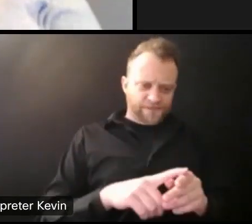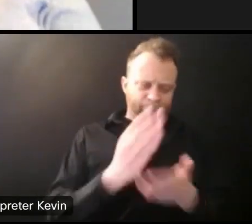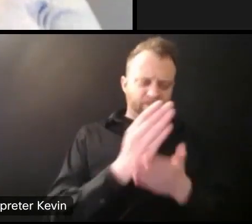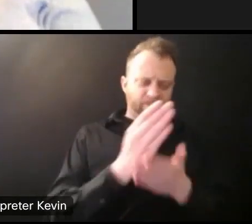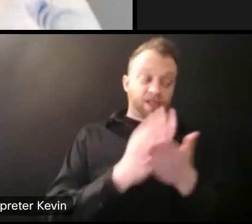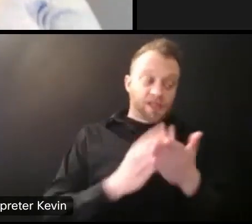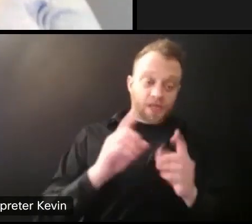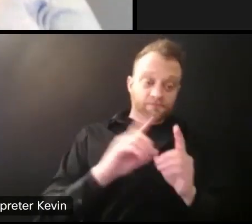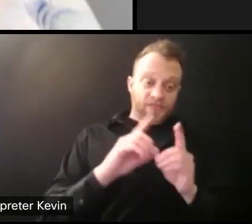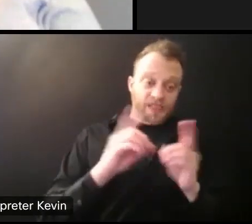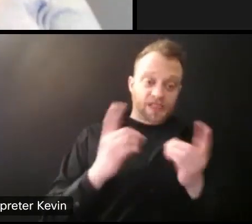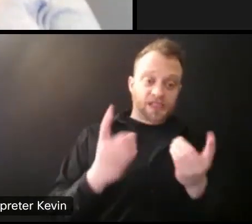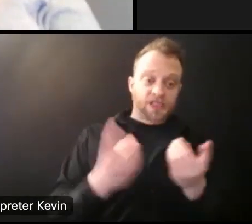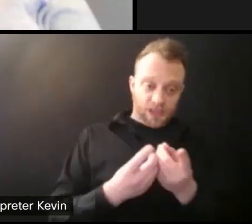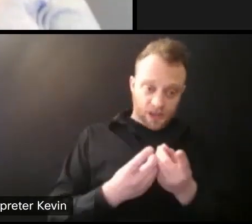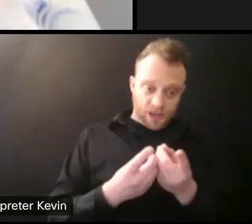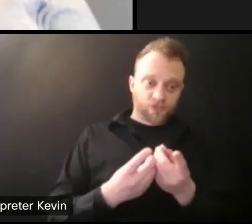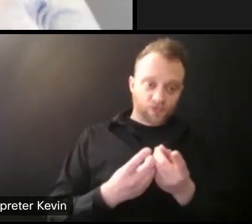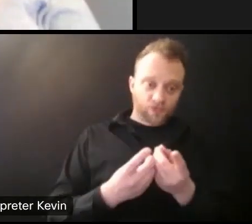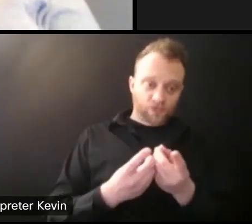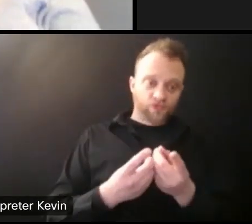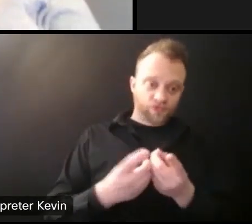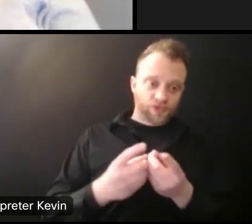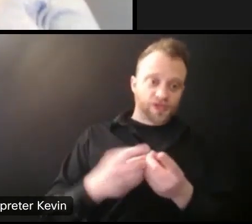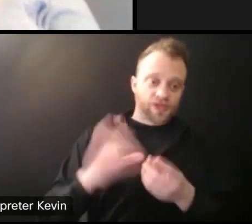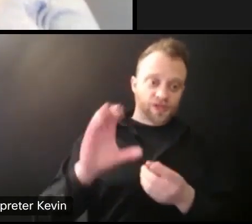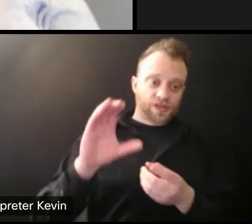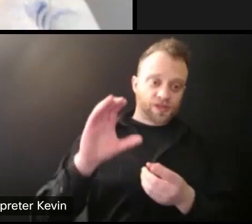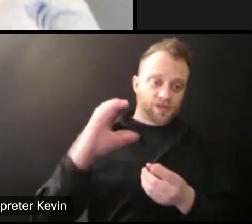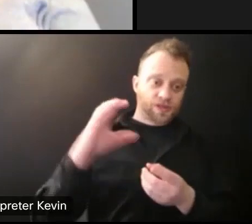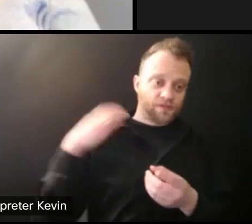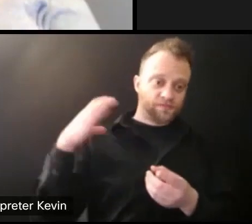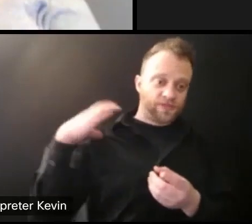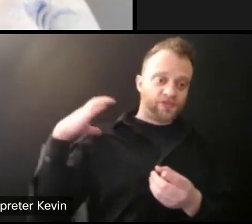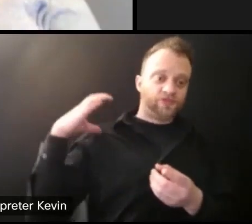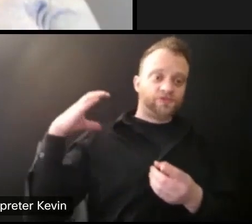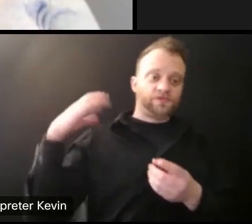do have monthly Single Member District meetings to learn from their Commissioner or, excuse me,